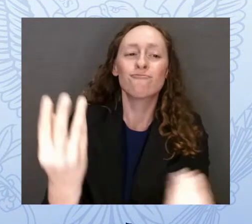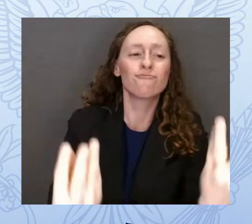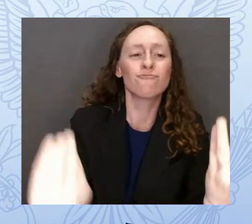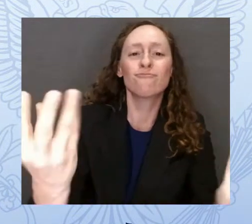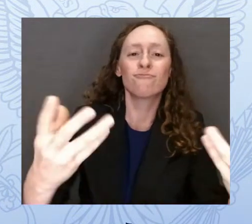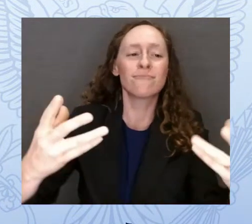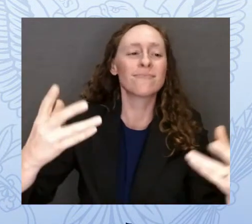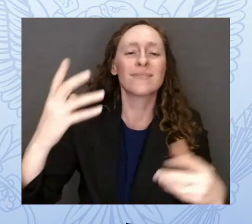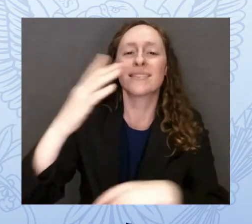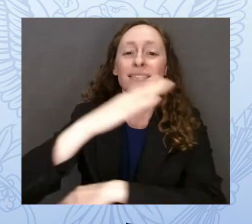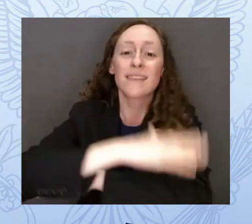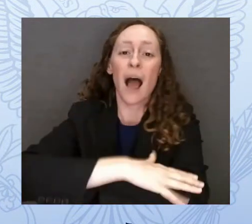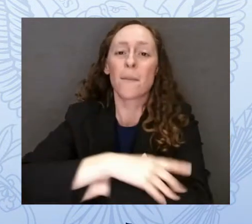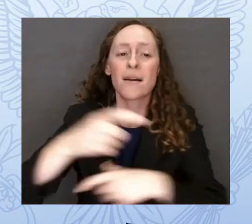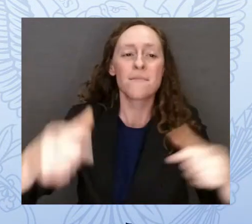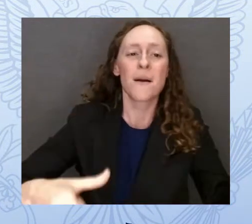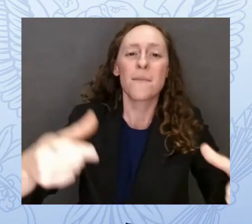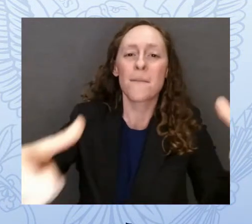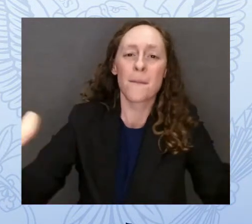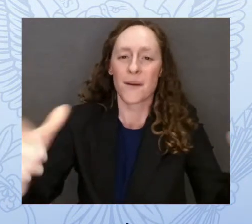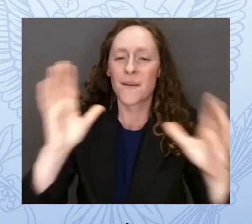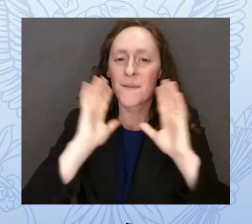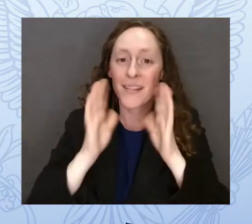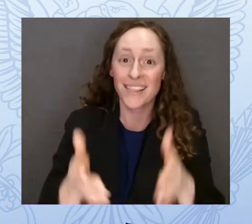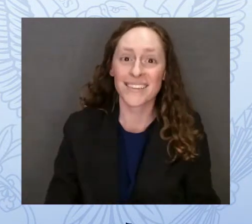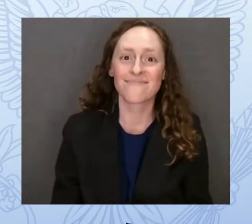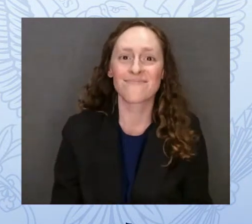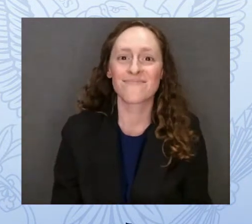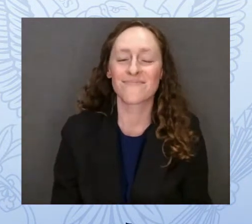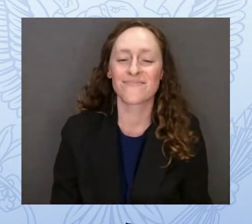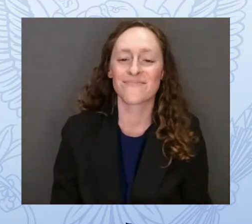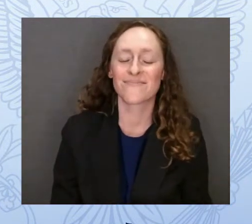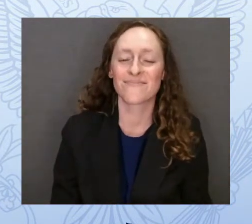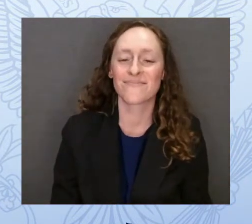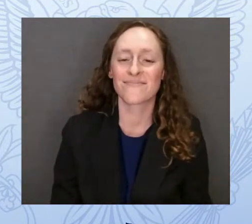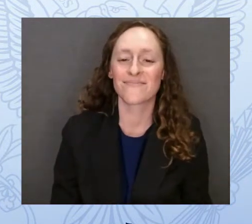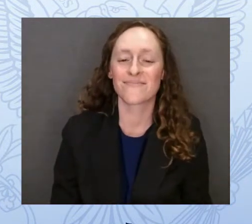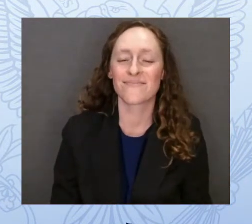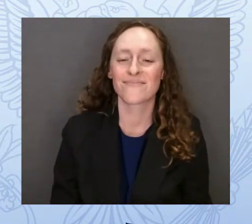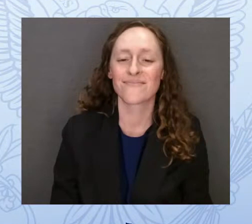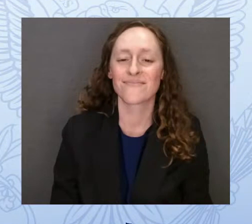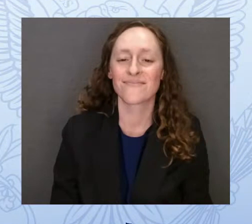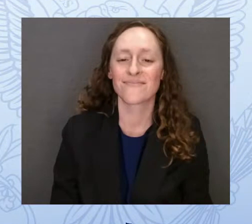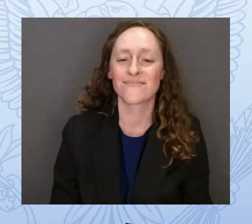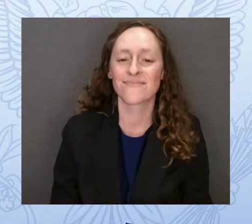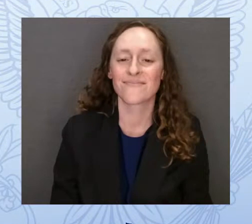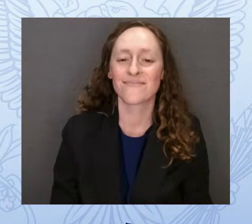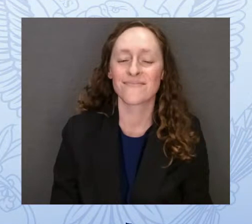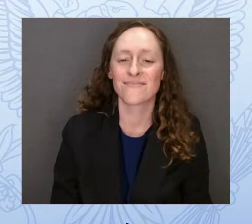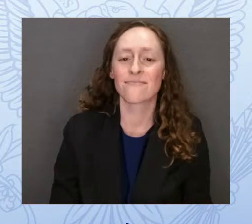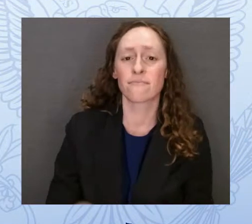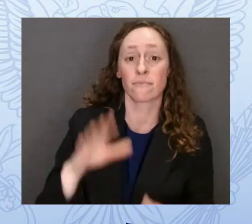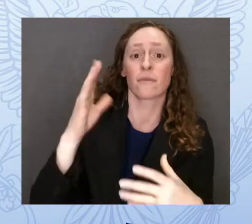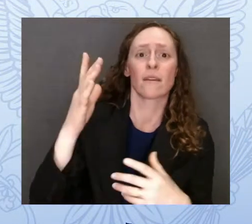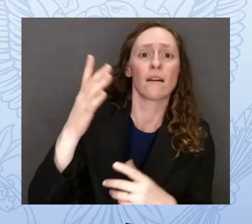and the strength and heritage they represent -- frame the iconic scenery and symbols of our nation,